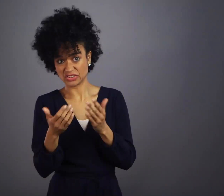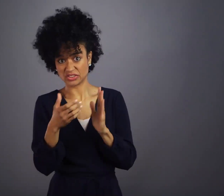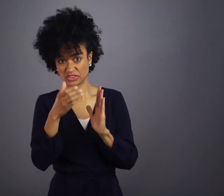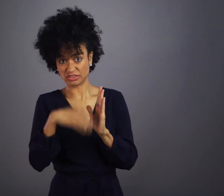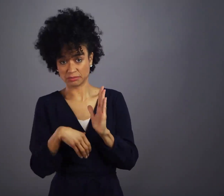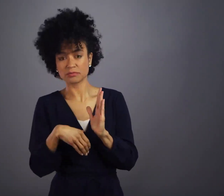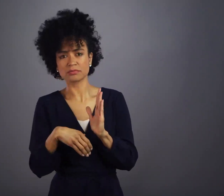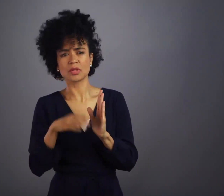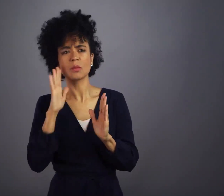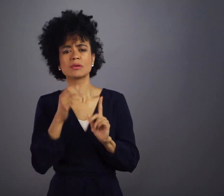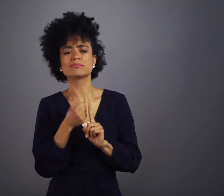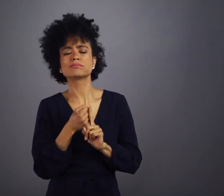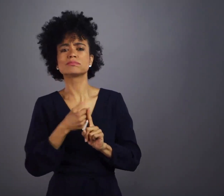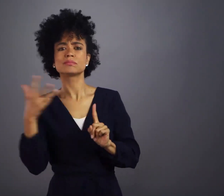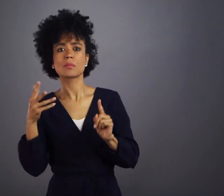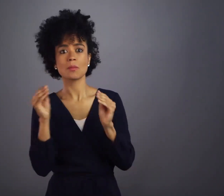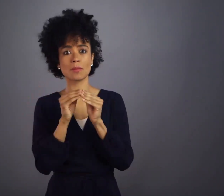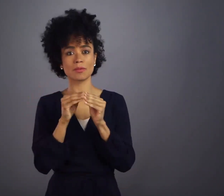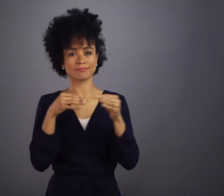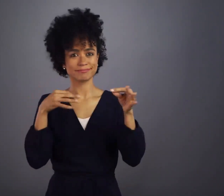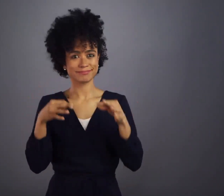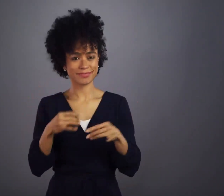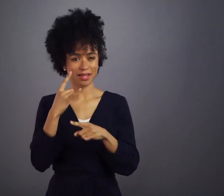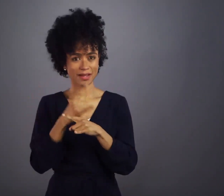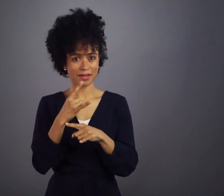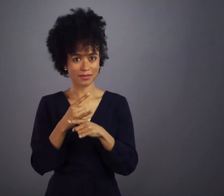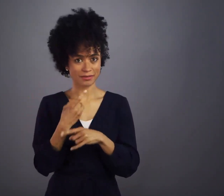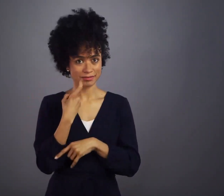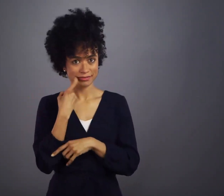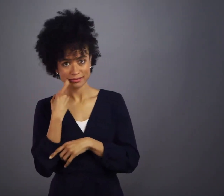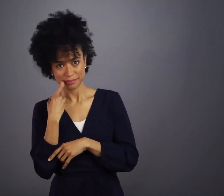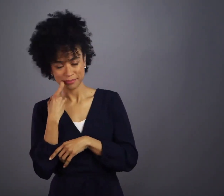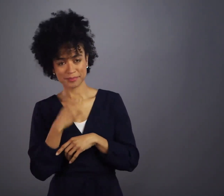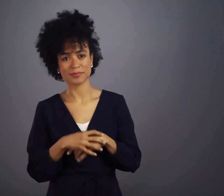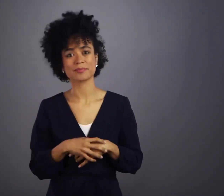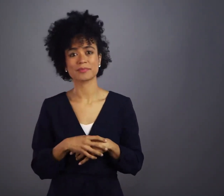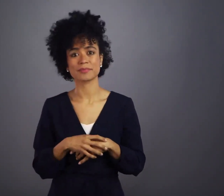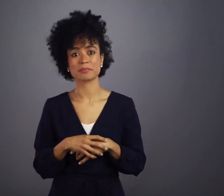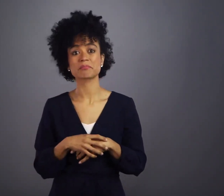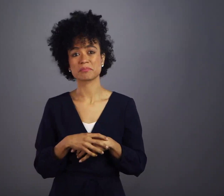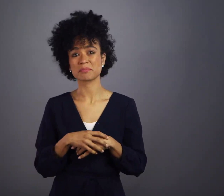In the following chapter, there appears an explanation of alcoholism, as we understand it,